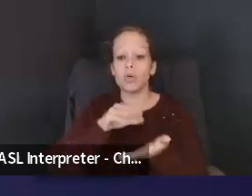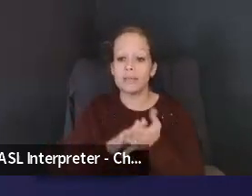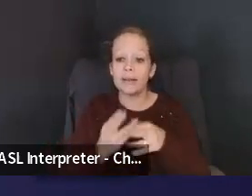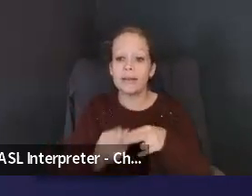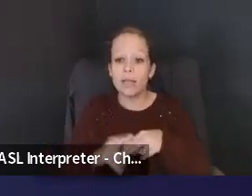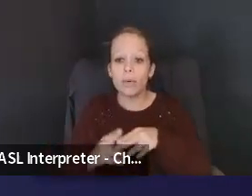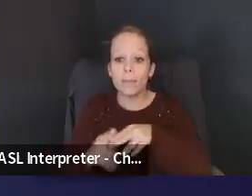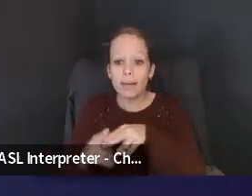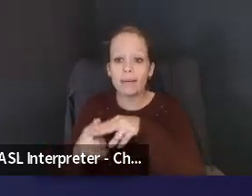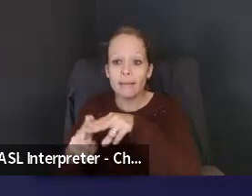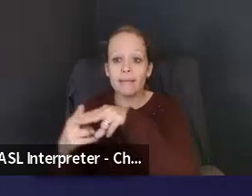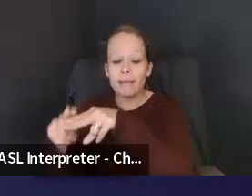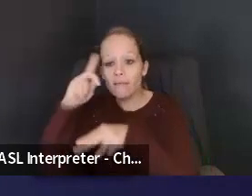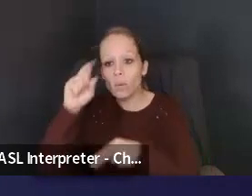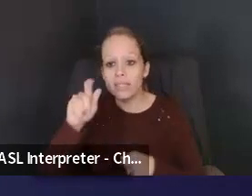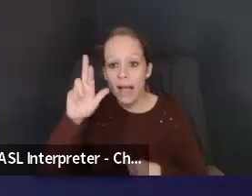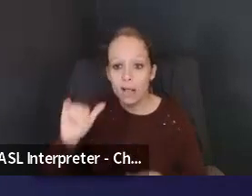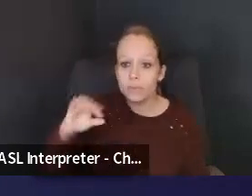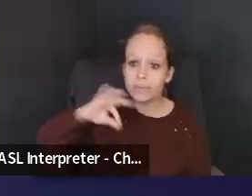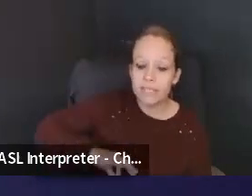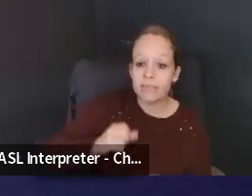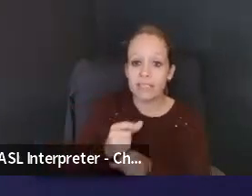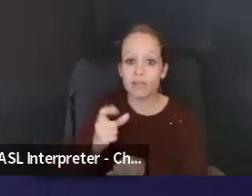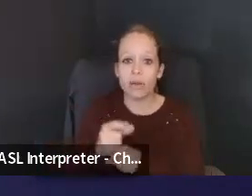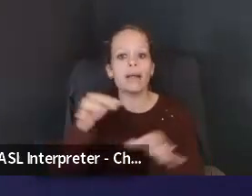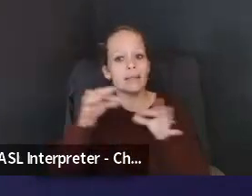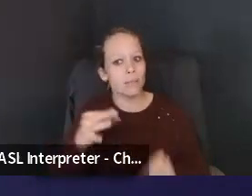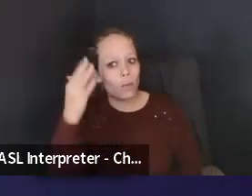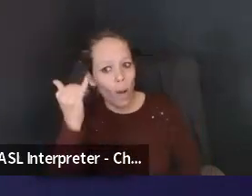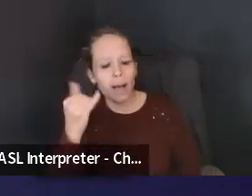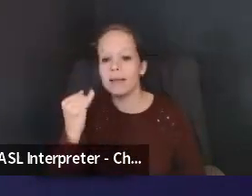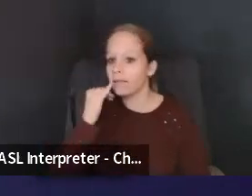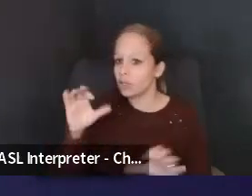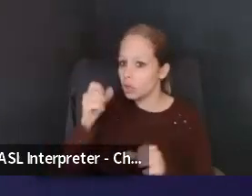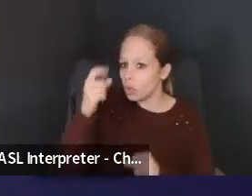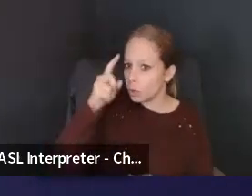increase for salaries and benefits say why. If you do it for travel you can also say why. If you do